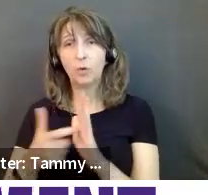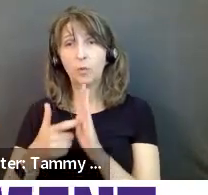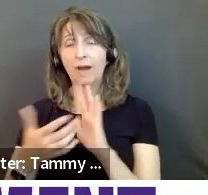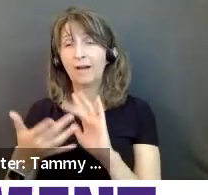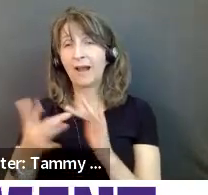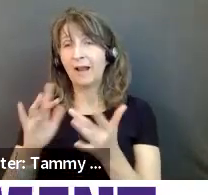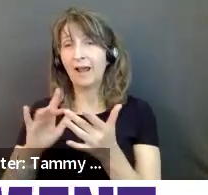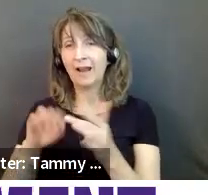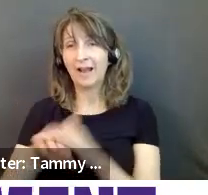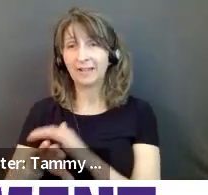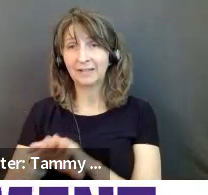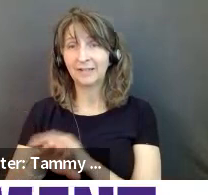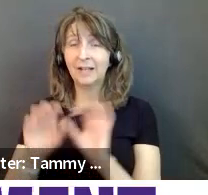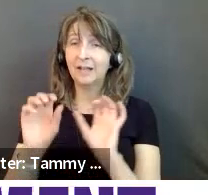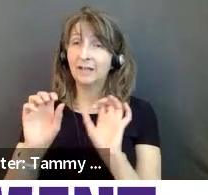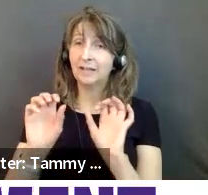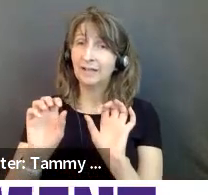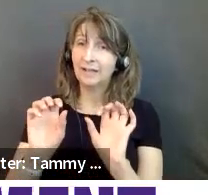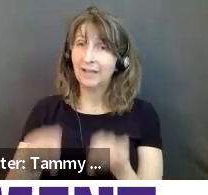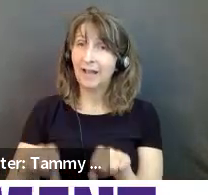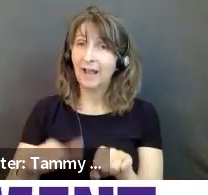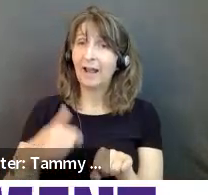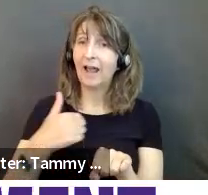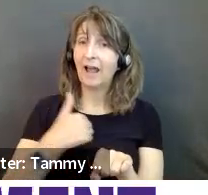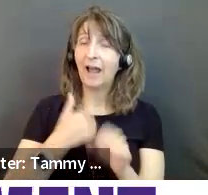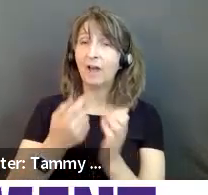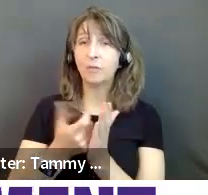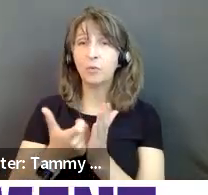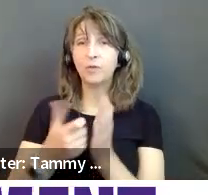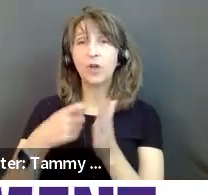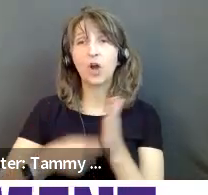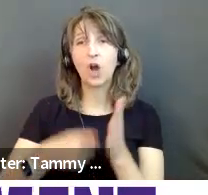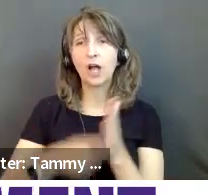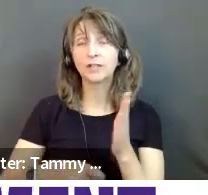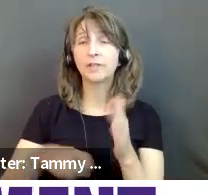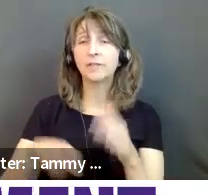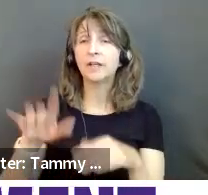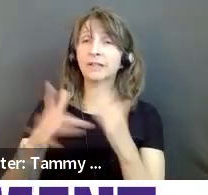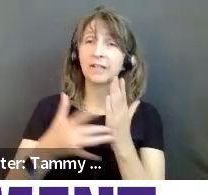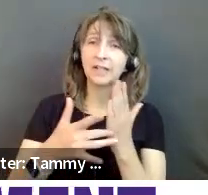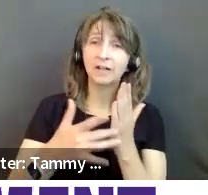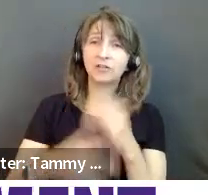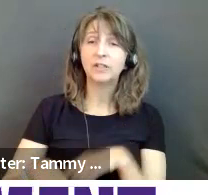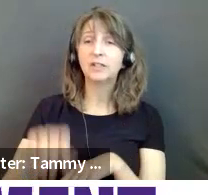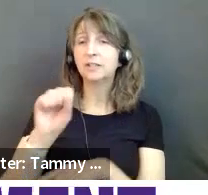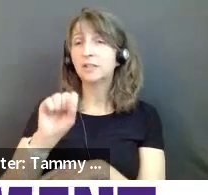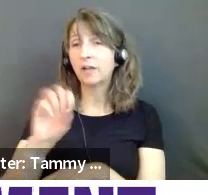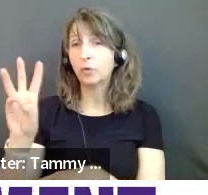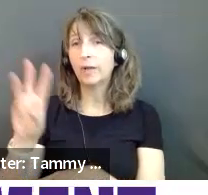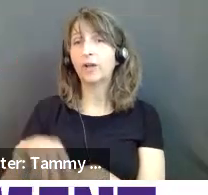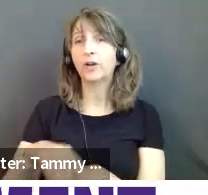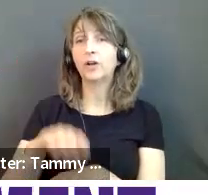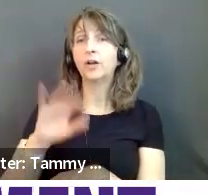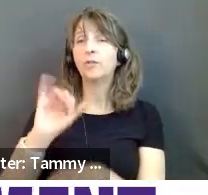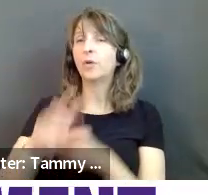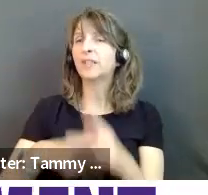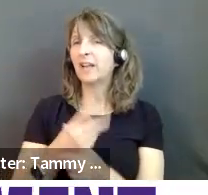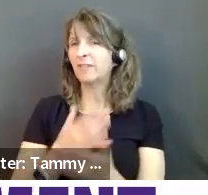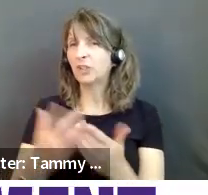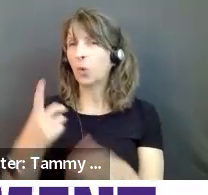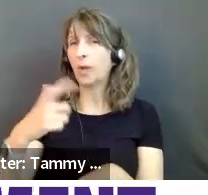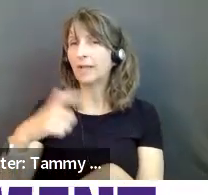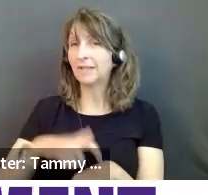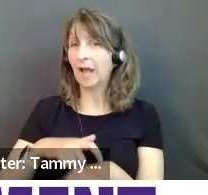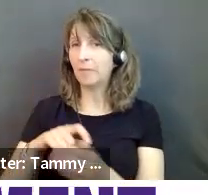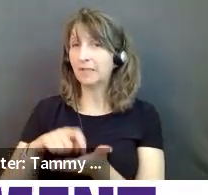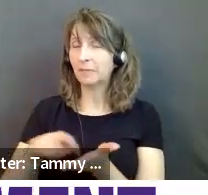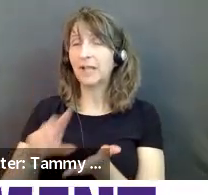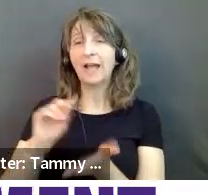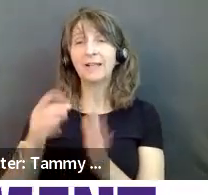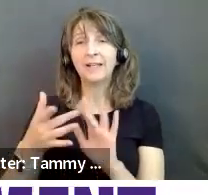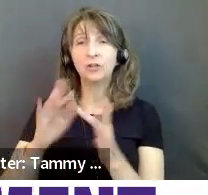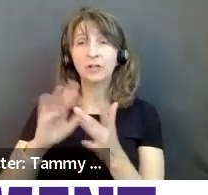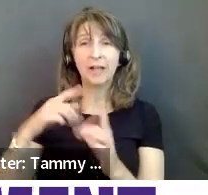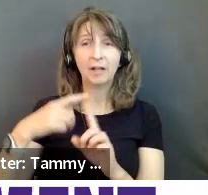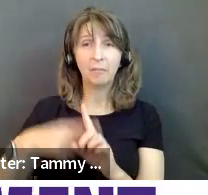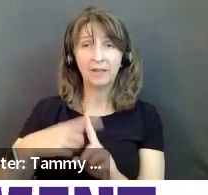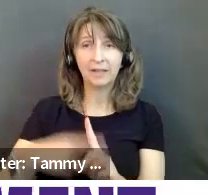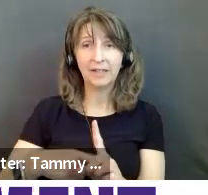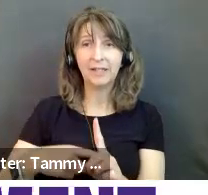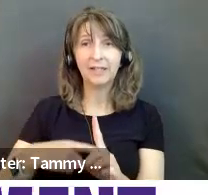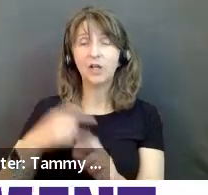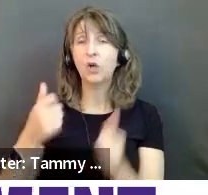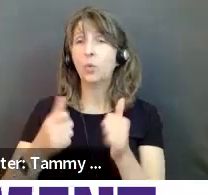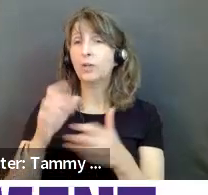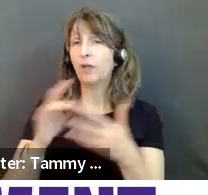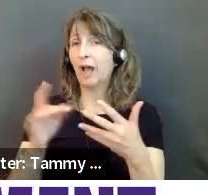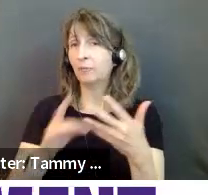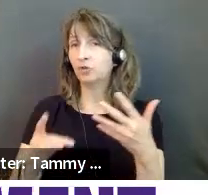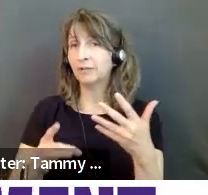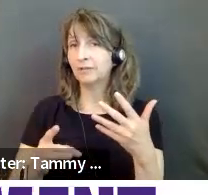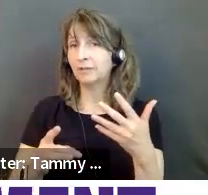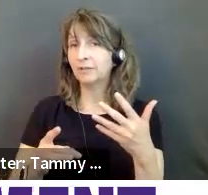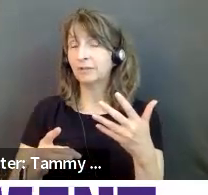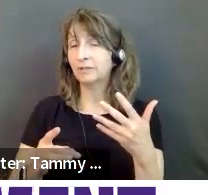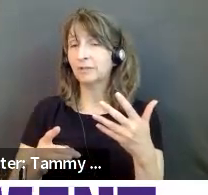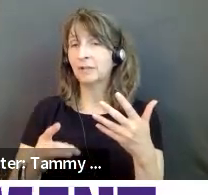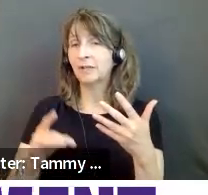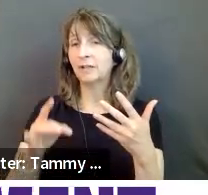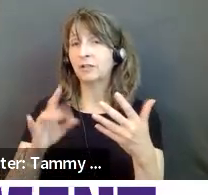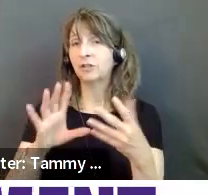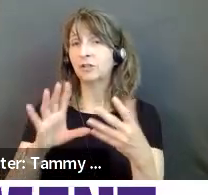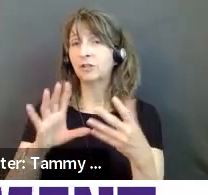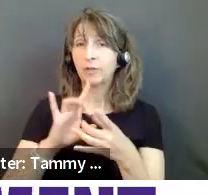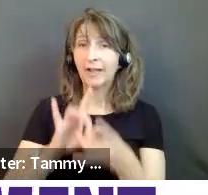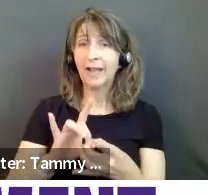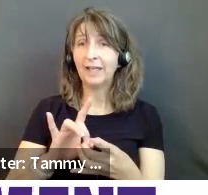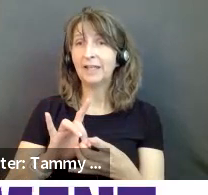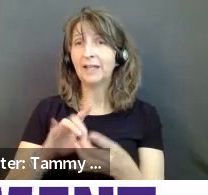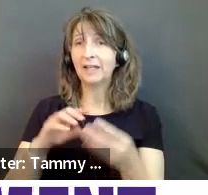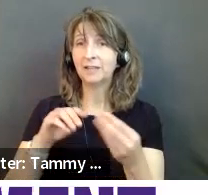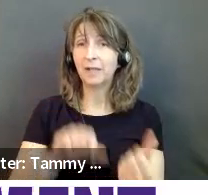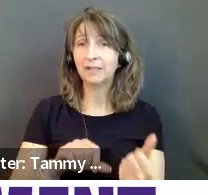Can I exempt the cost of the technology, software, hardware, one-time? And the internet services monthly charges which options do I have I said related expenses, pass, what ever.